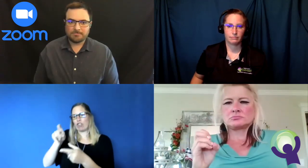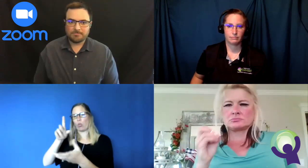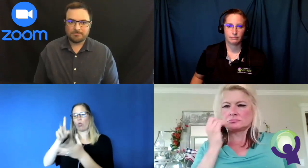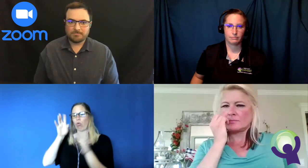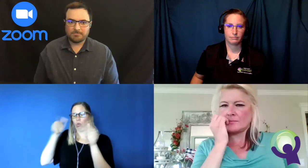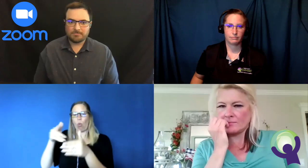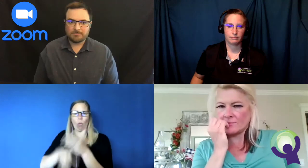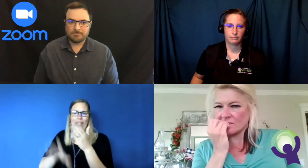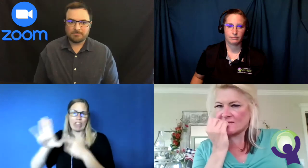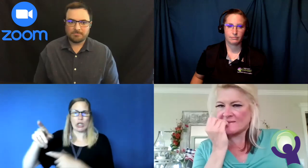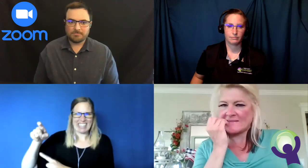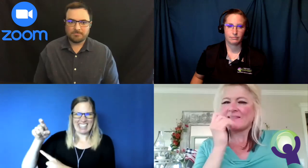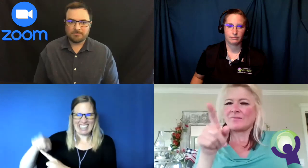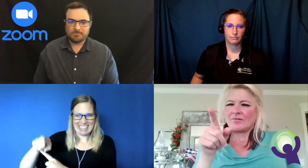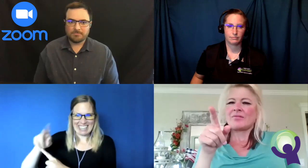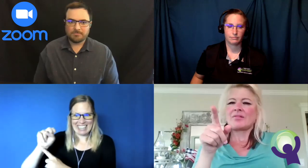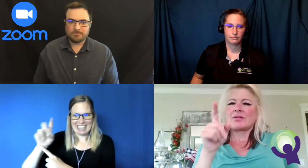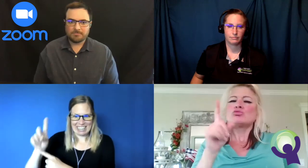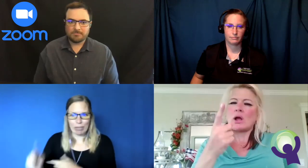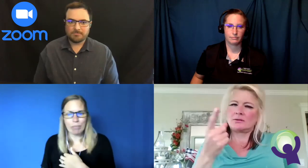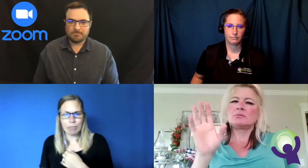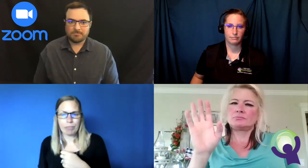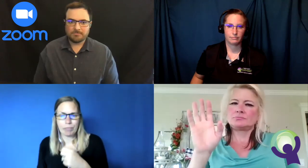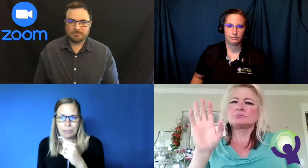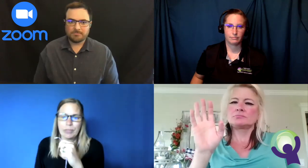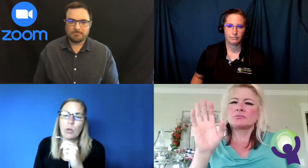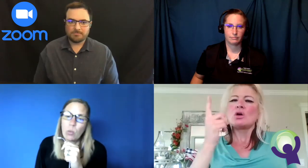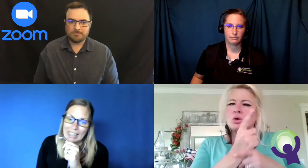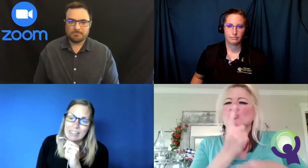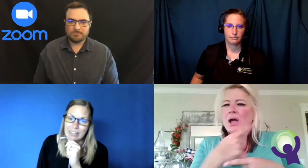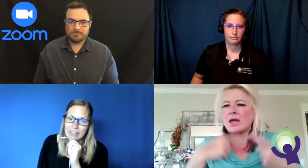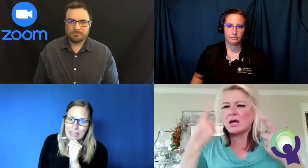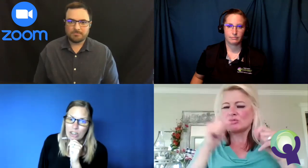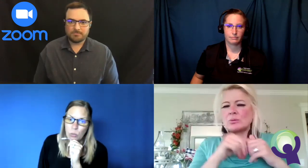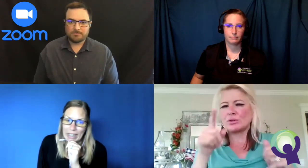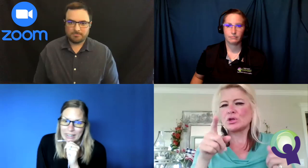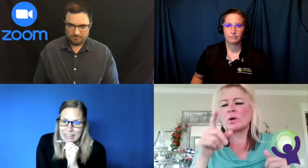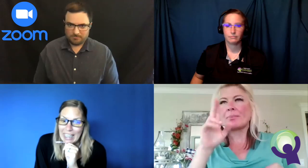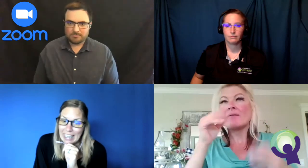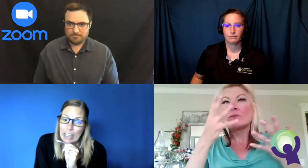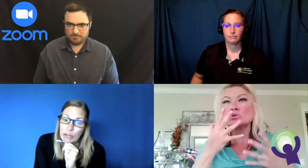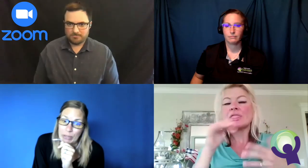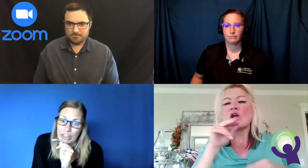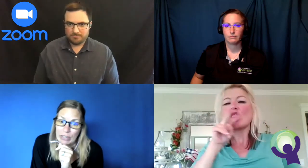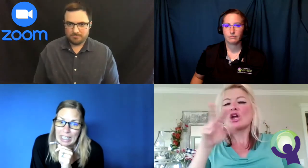Ronda: Right, right and I agree with you